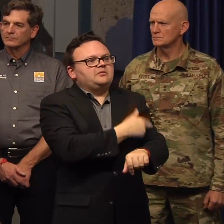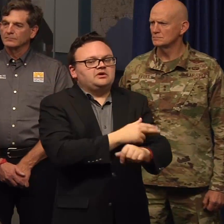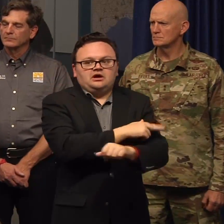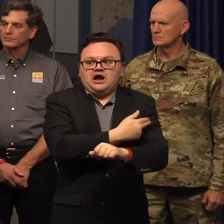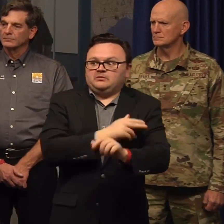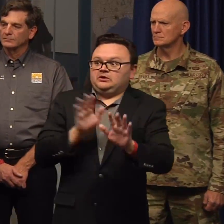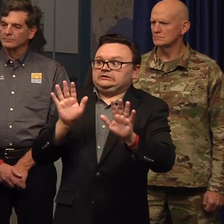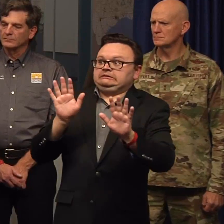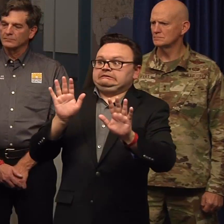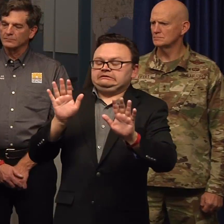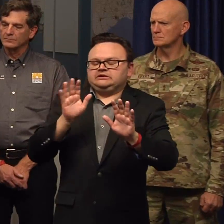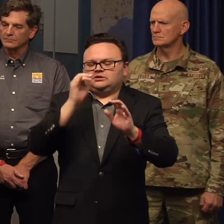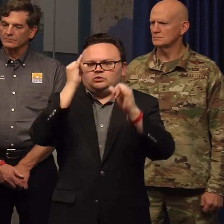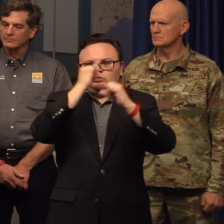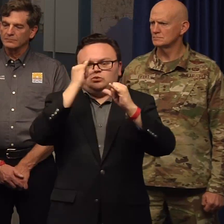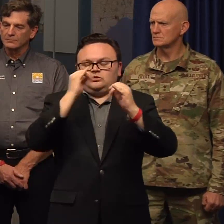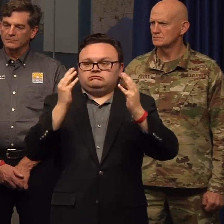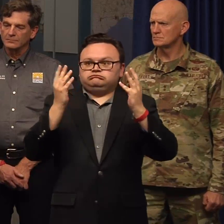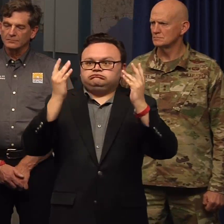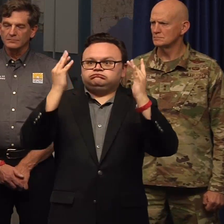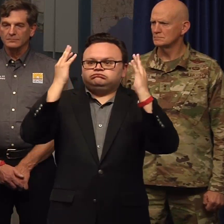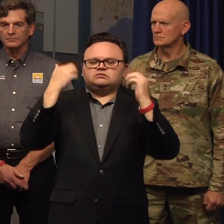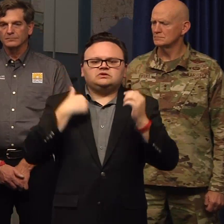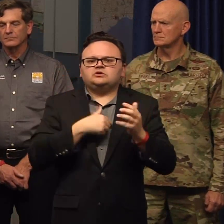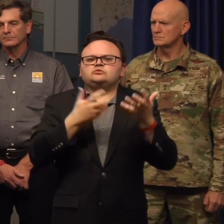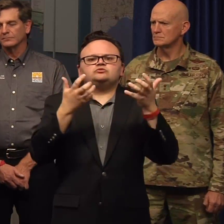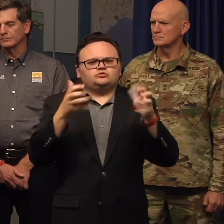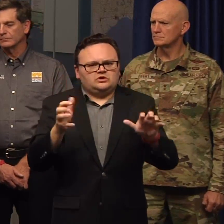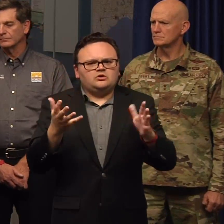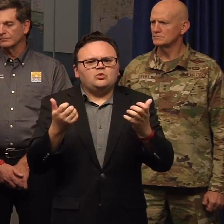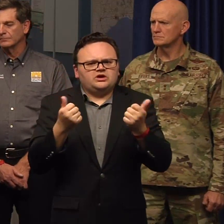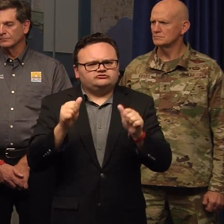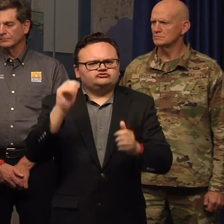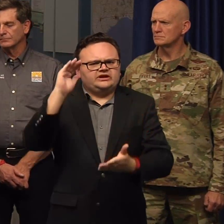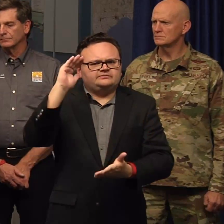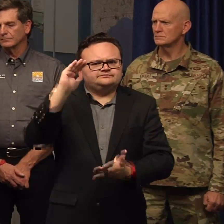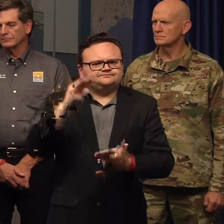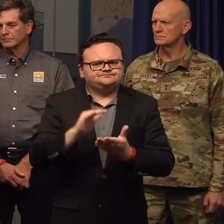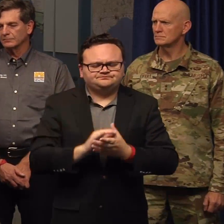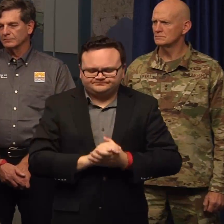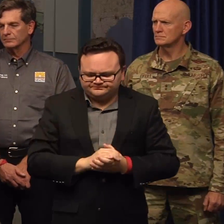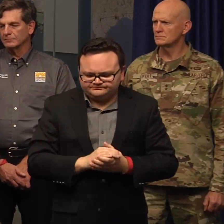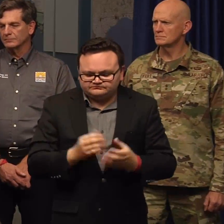HOSPITAL SYSTEM SO RIGHT NOW I THINK PEOPLE, THEIR INSTINCTS ARE TO SHOW UP TO THE HOSPITAL